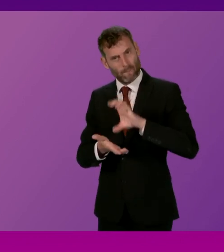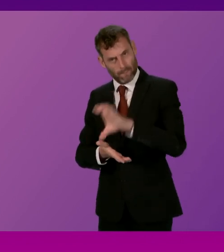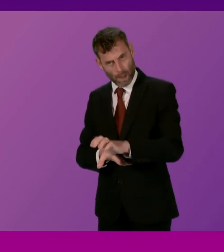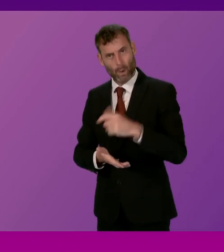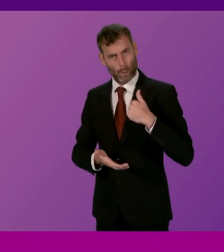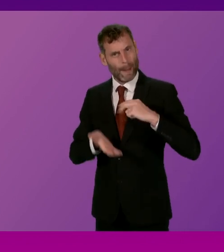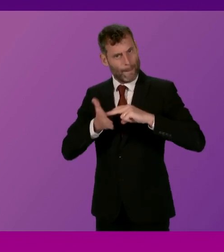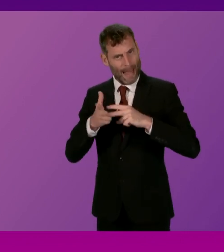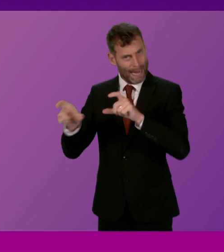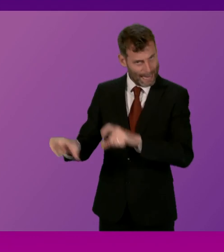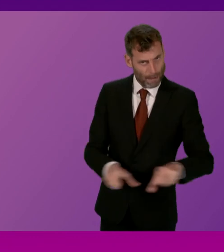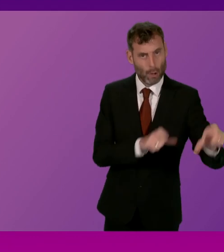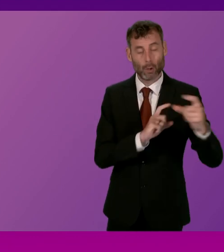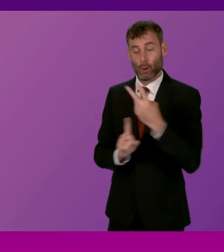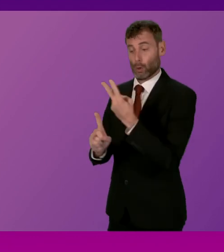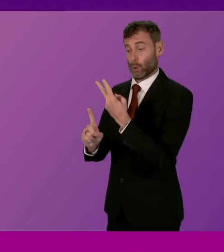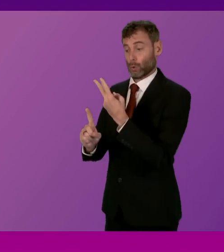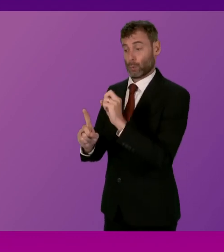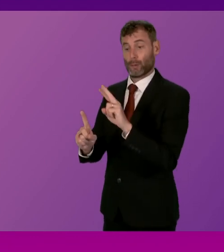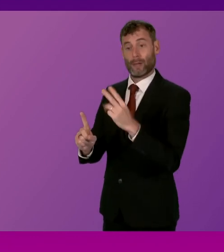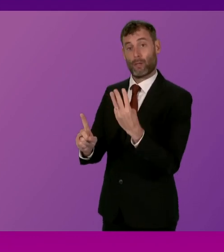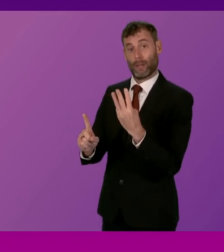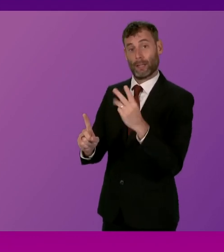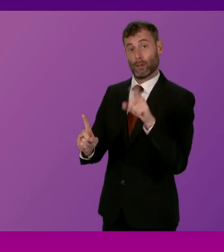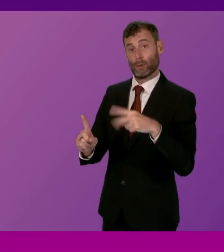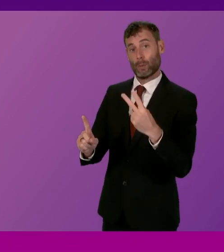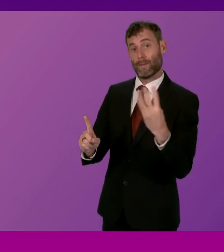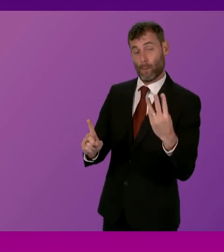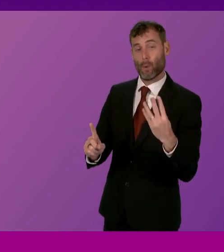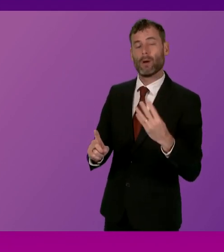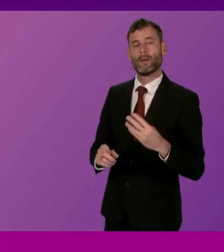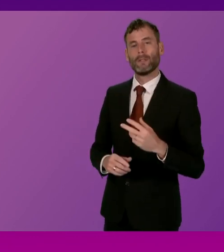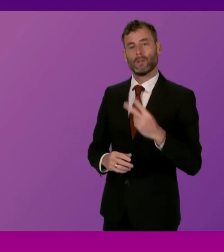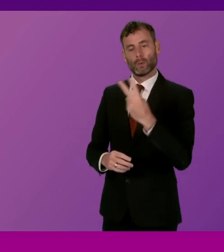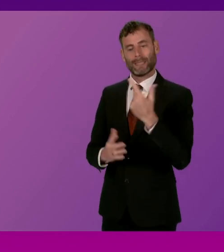In the financial year 2023-24, that included £27 million to support Creative Scotland’s